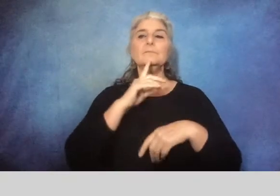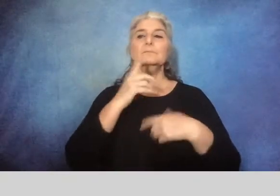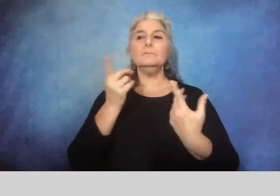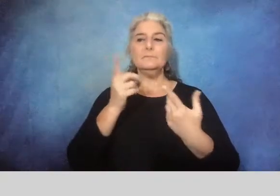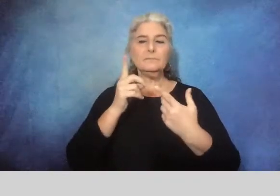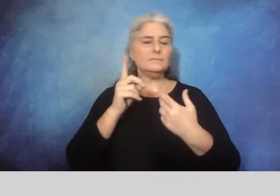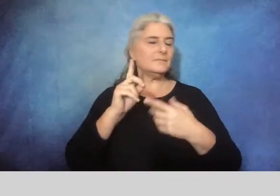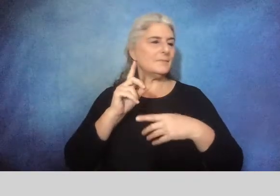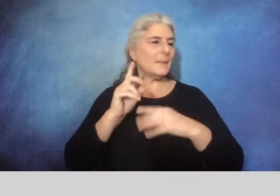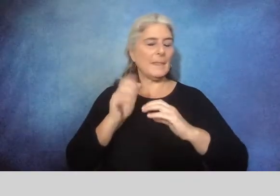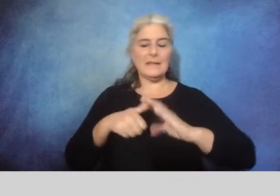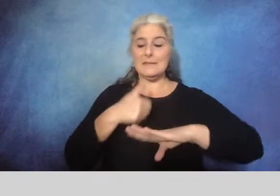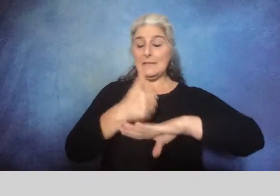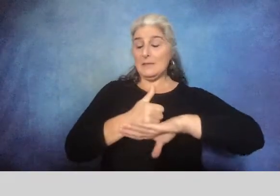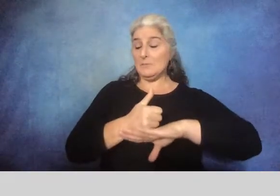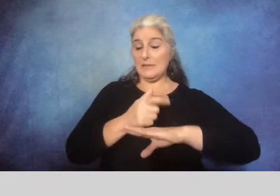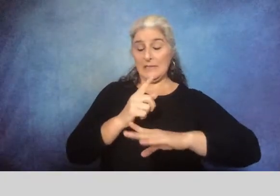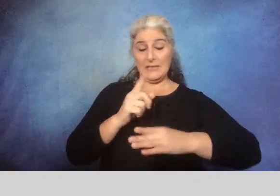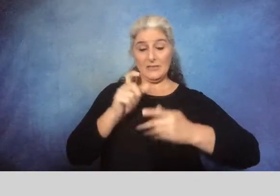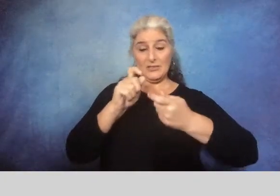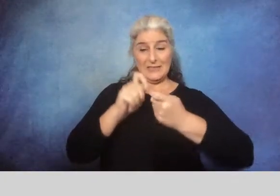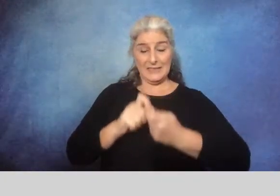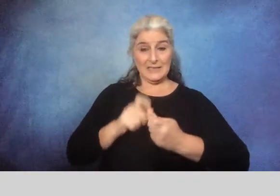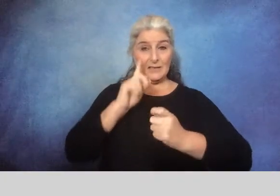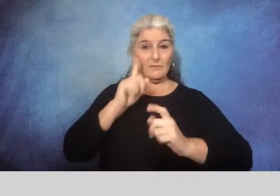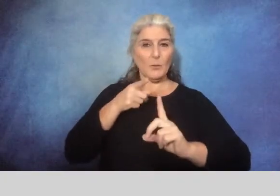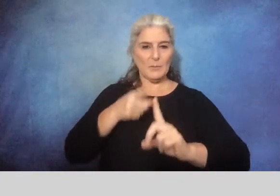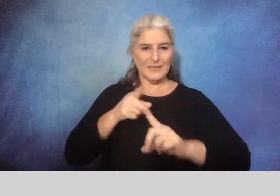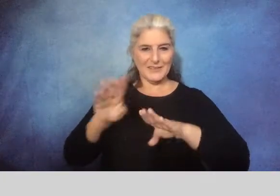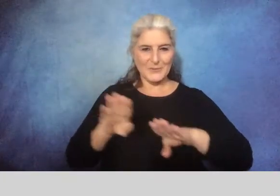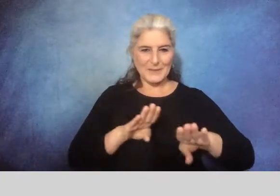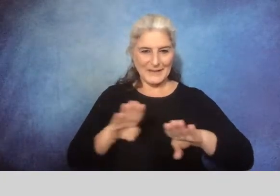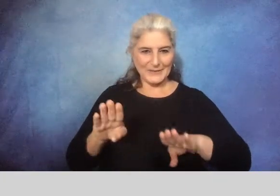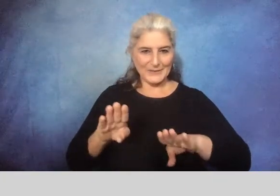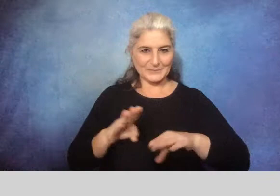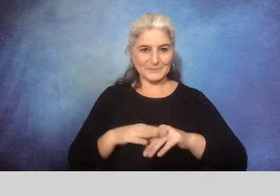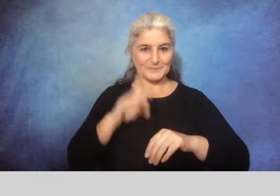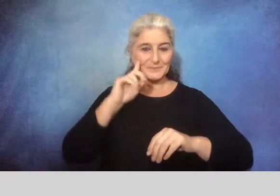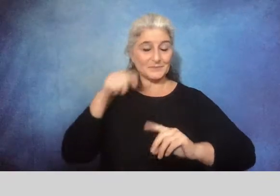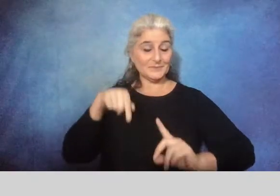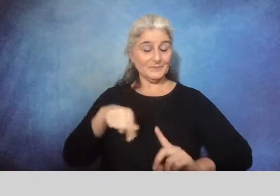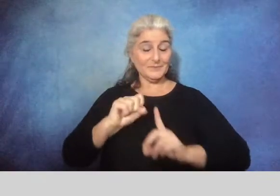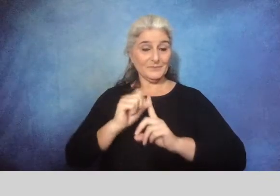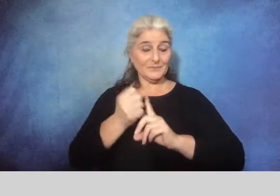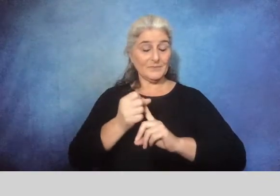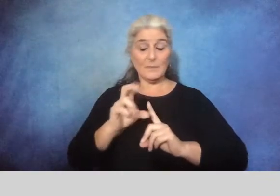a particular behavior. In this case, output.py contains